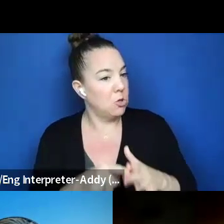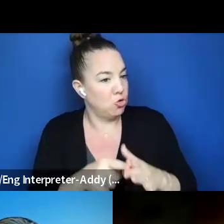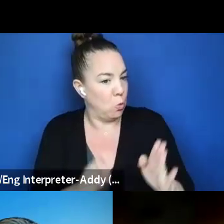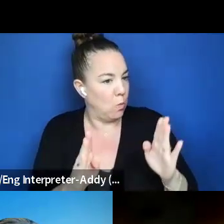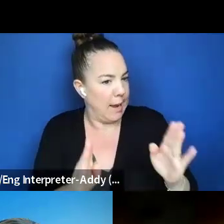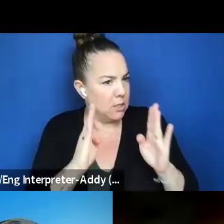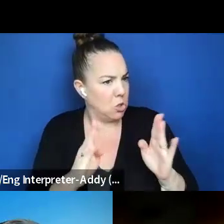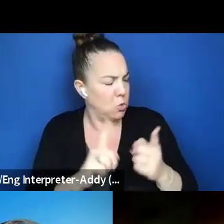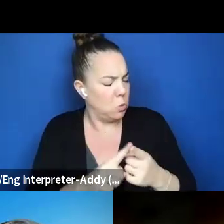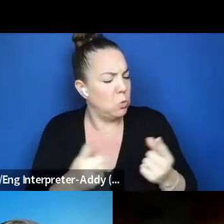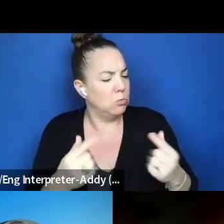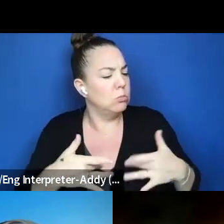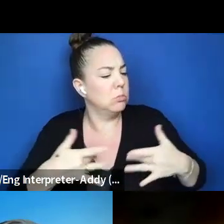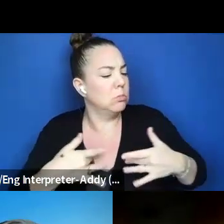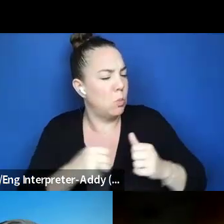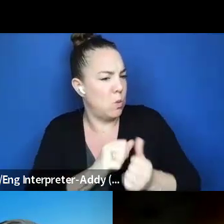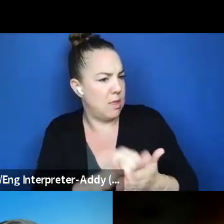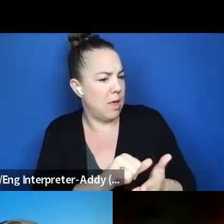Don Posh: So you mean, like, out of